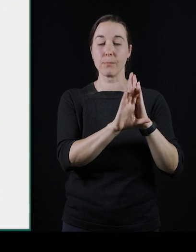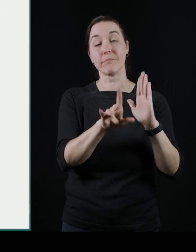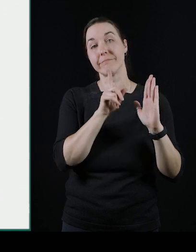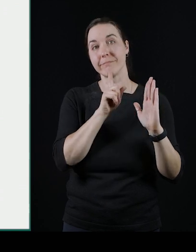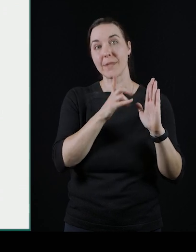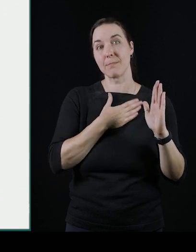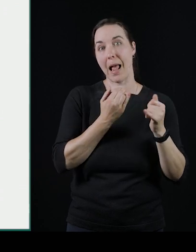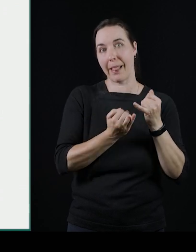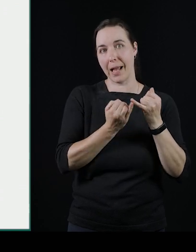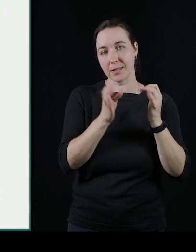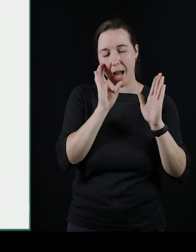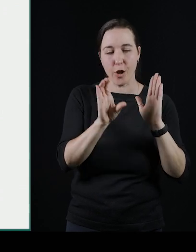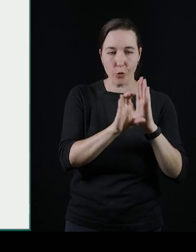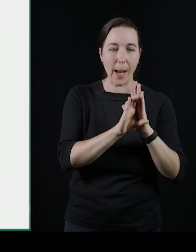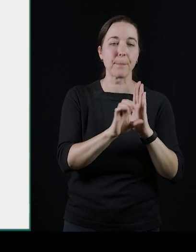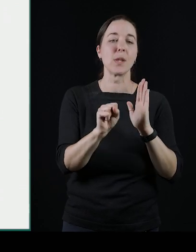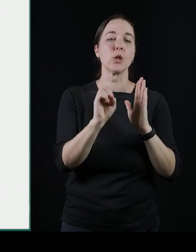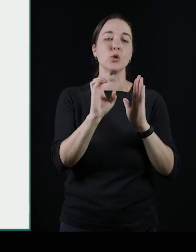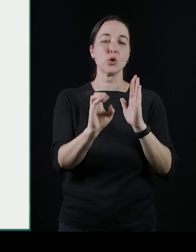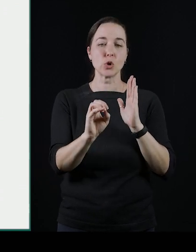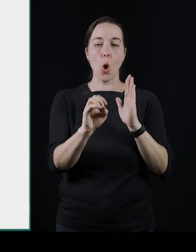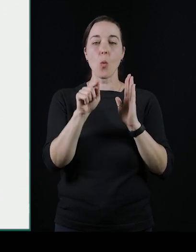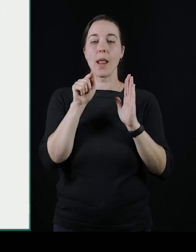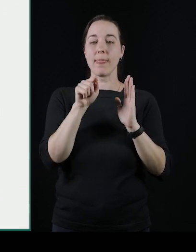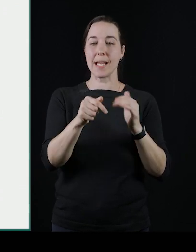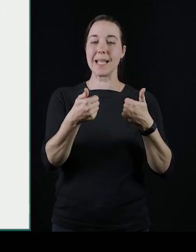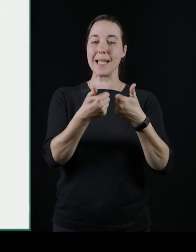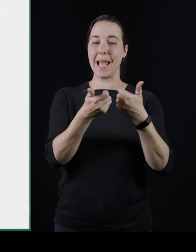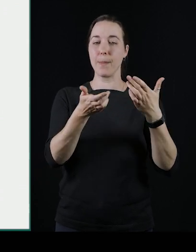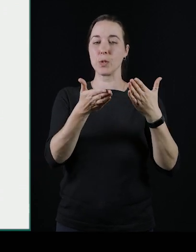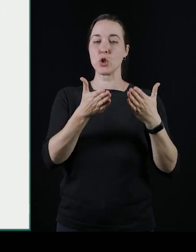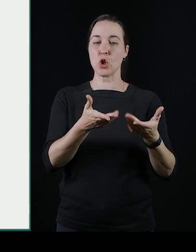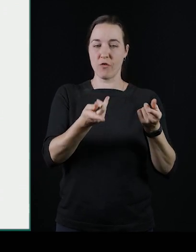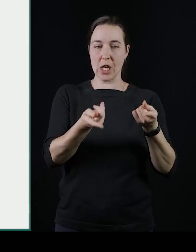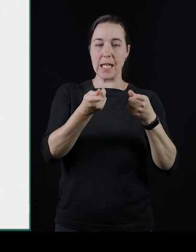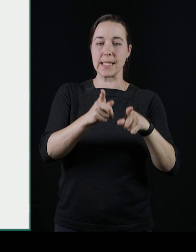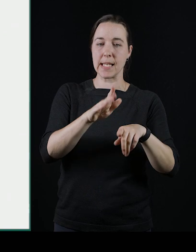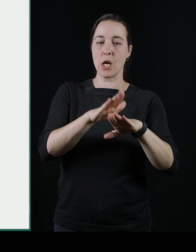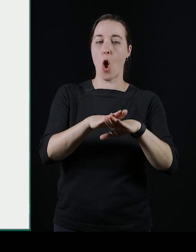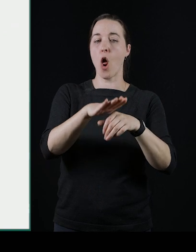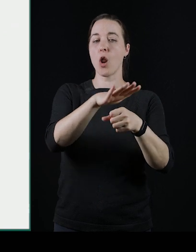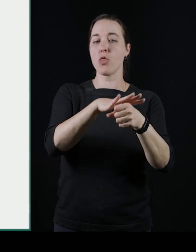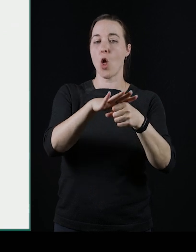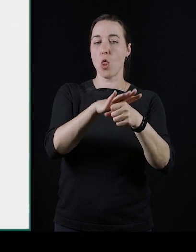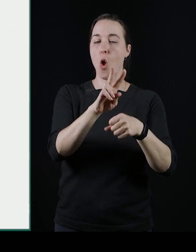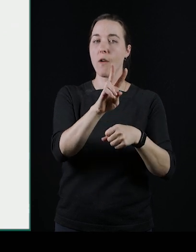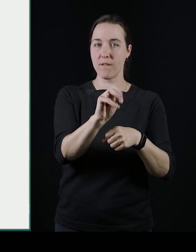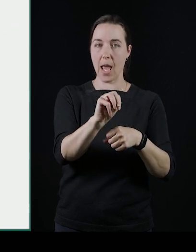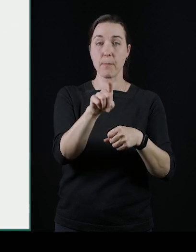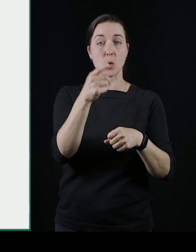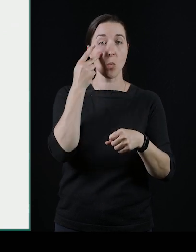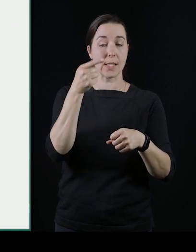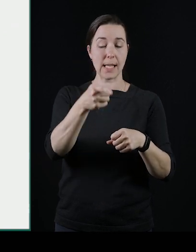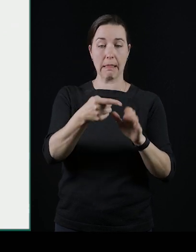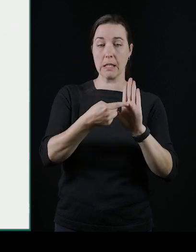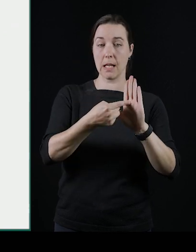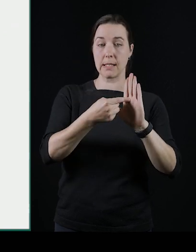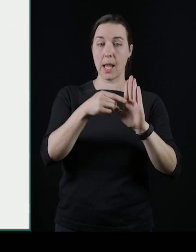which is actually the last diagram. So these are game server instances created on the local VM, right? So you can see here that, for example,